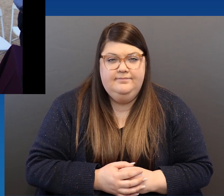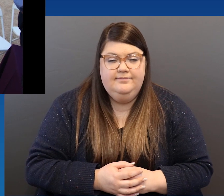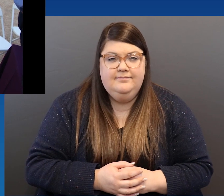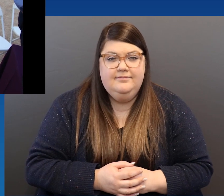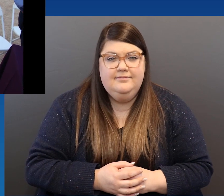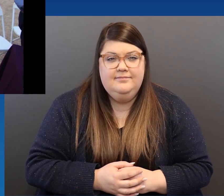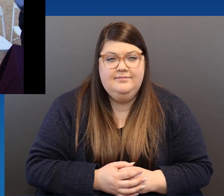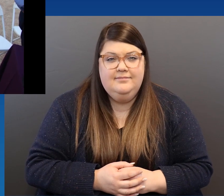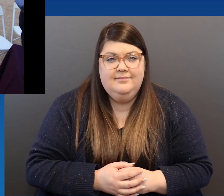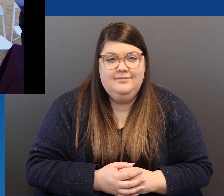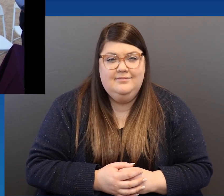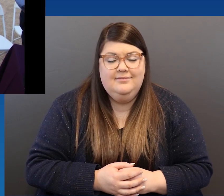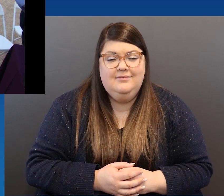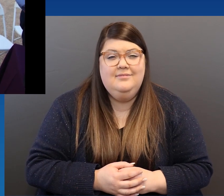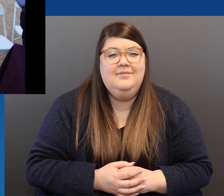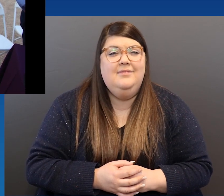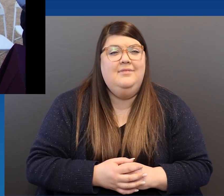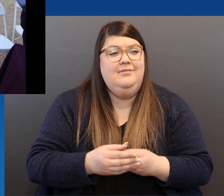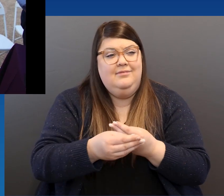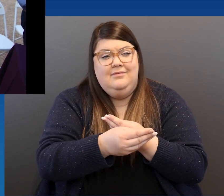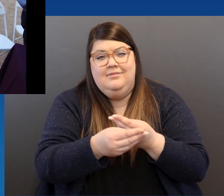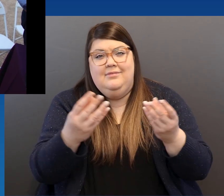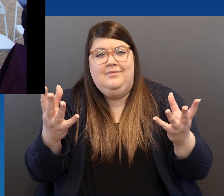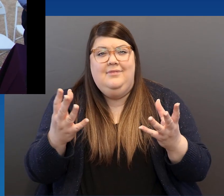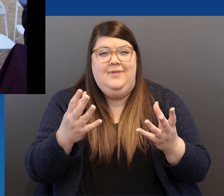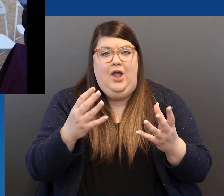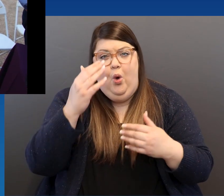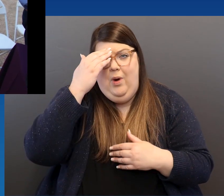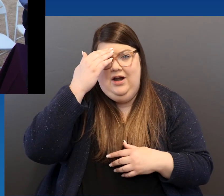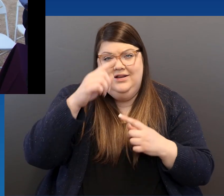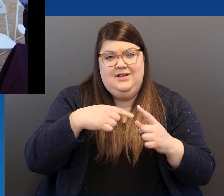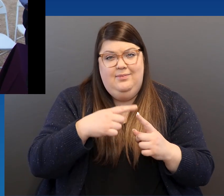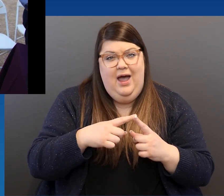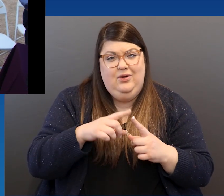Raising awareness about domestic violence is so important because it affects us all.